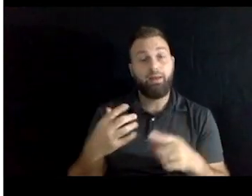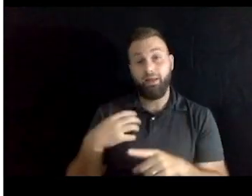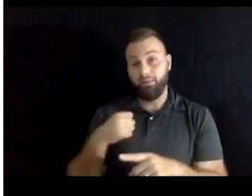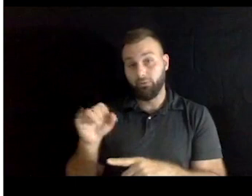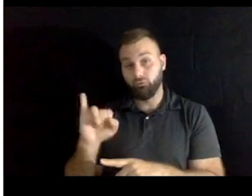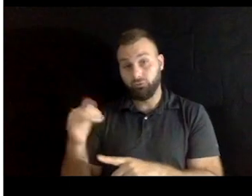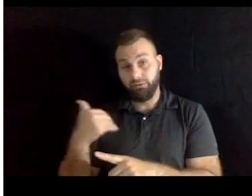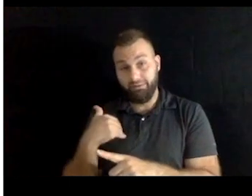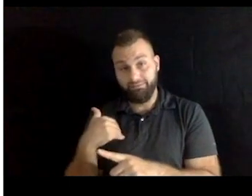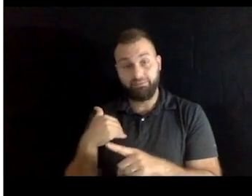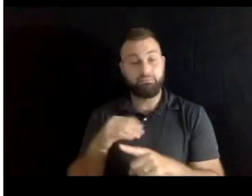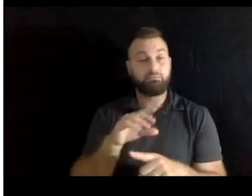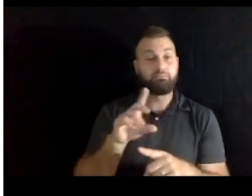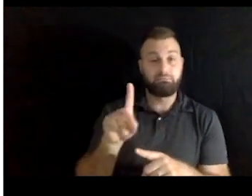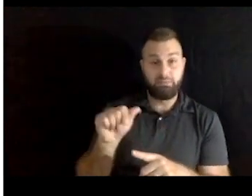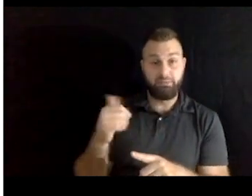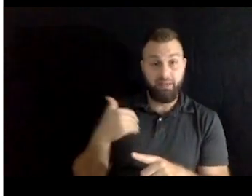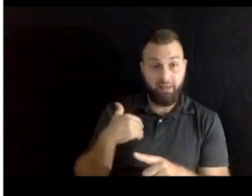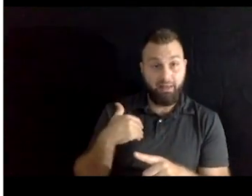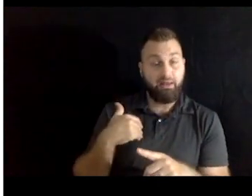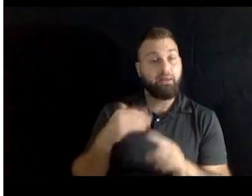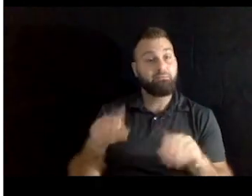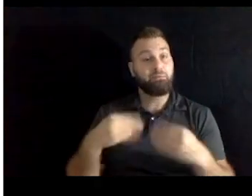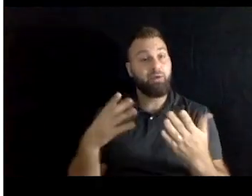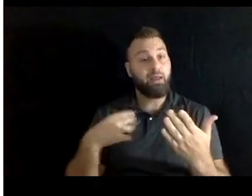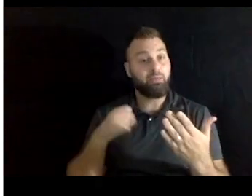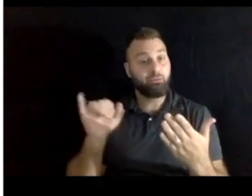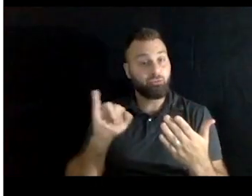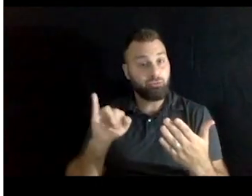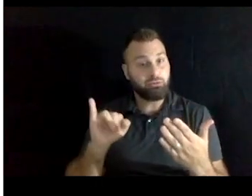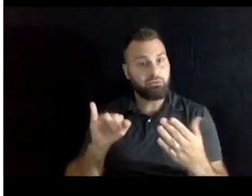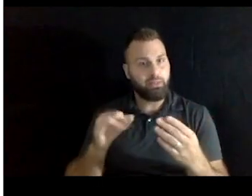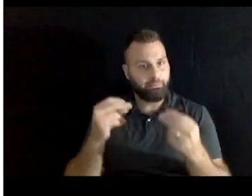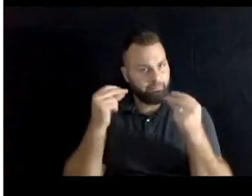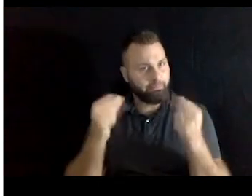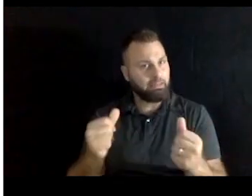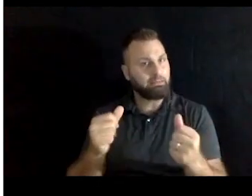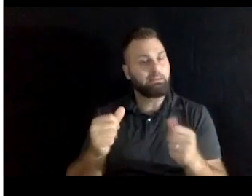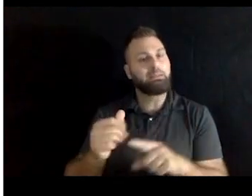you give them health insurance coverage. They use that coverage to address unmet health needs,